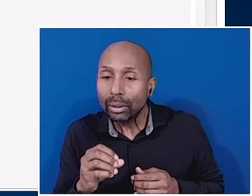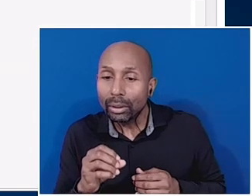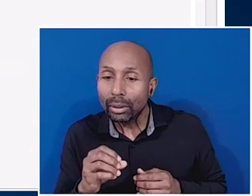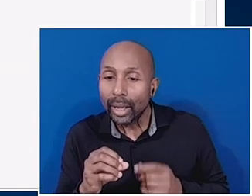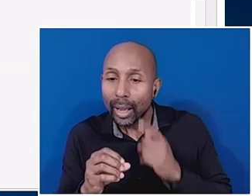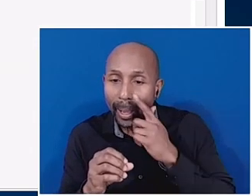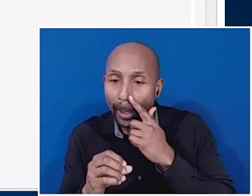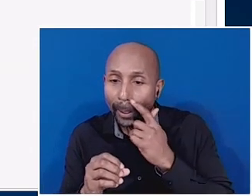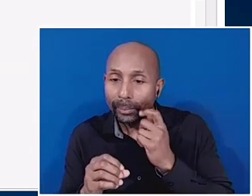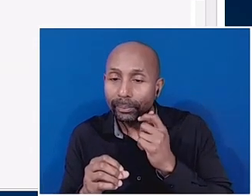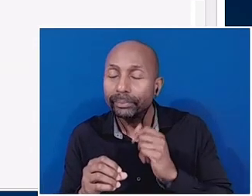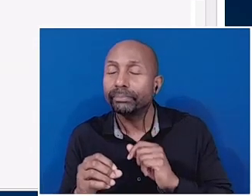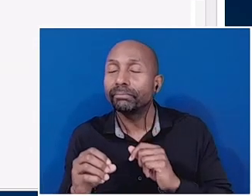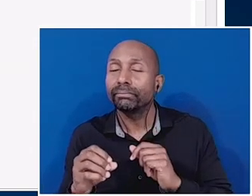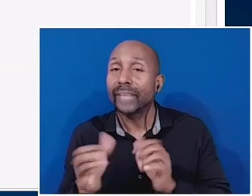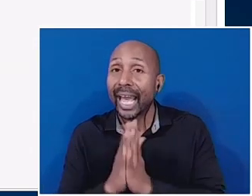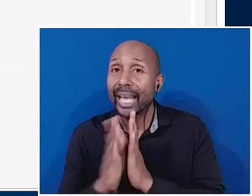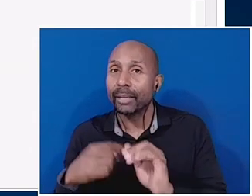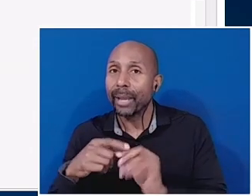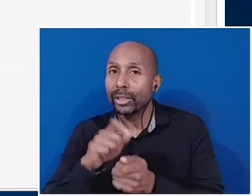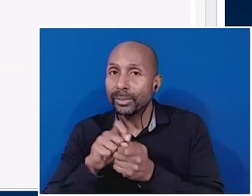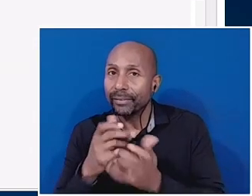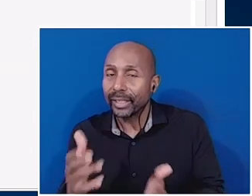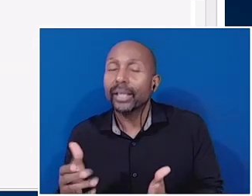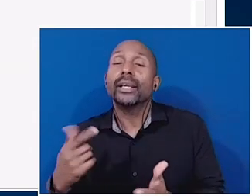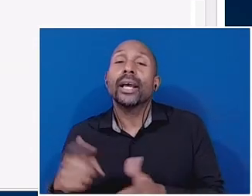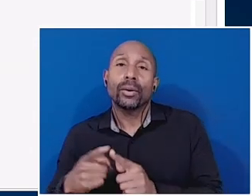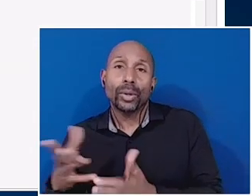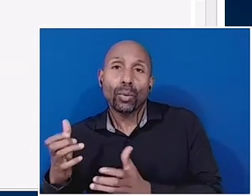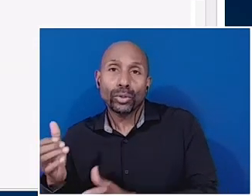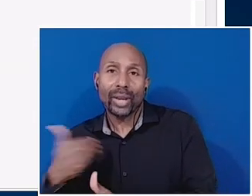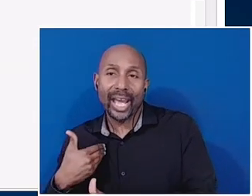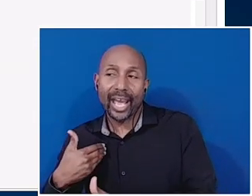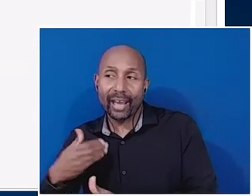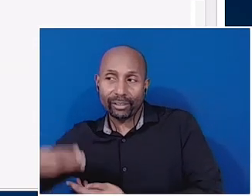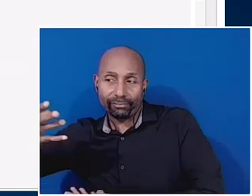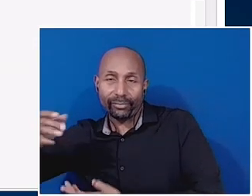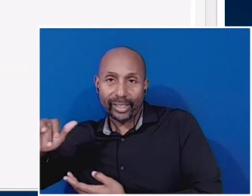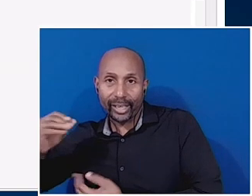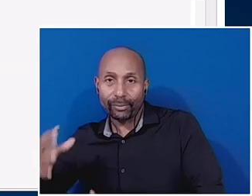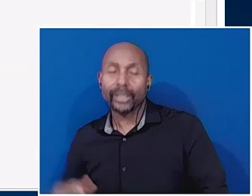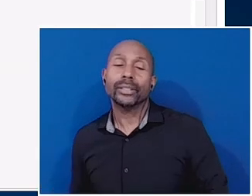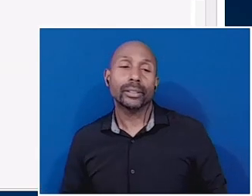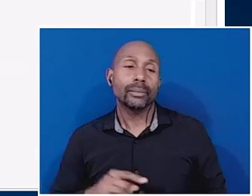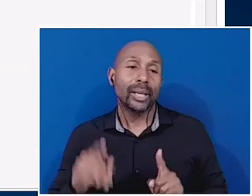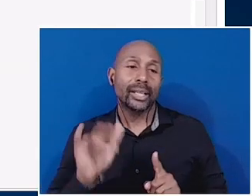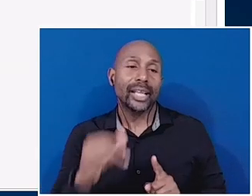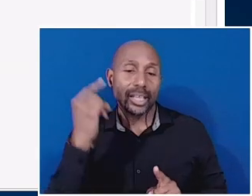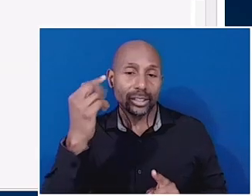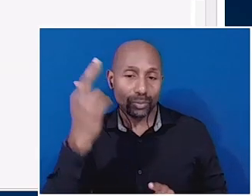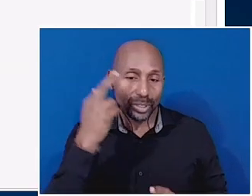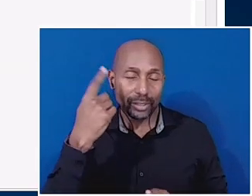would be happy to make sure that we look at that closely. But that's the reason for (g) without dragging discussion out.